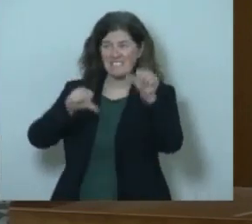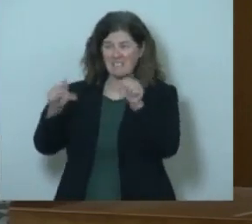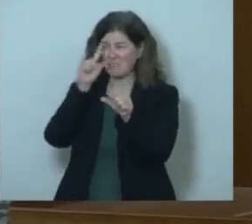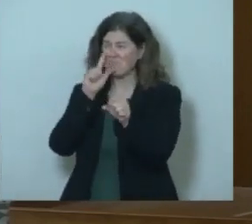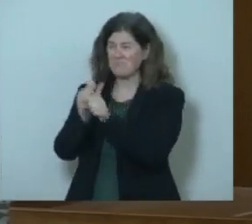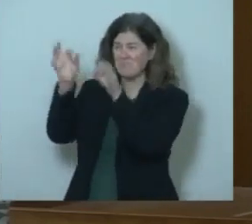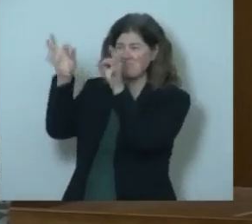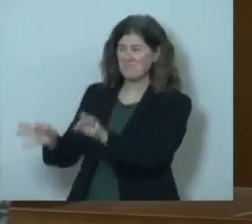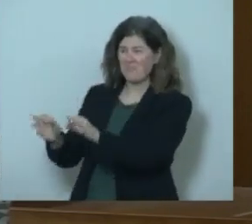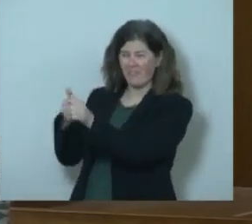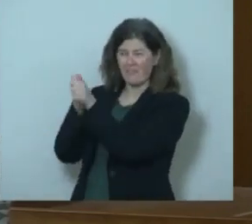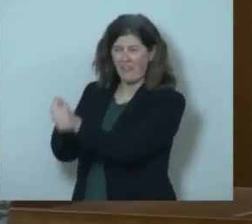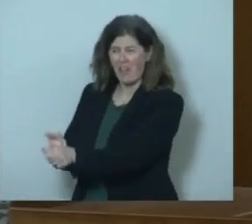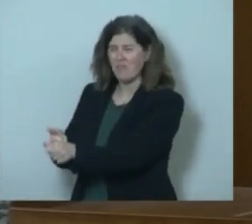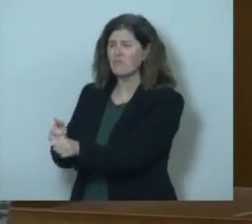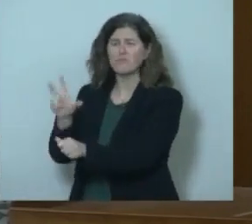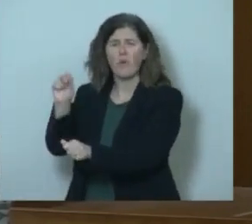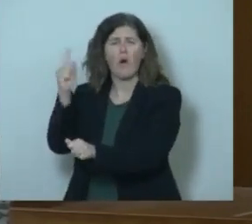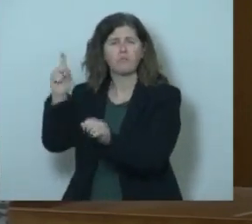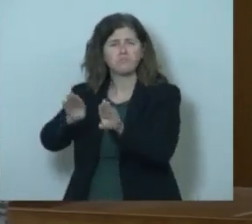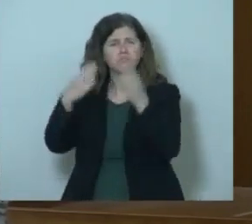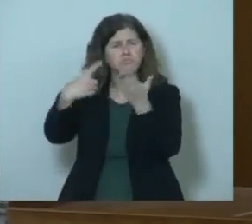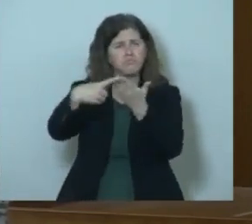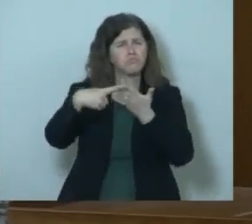QUESTIONS. THERE ARE NO ABSOLUTES IN SCIENCE.